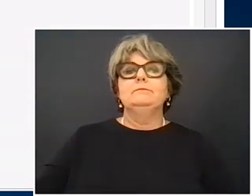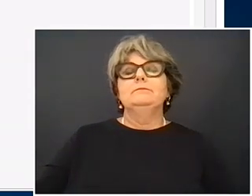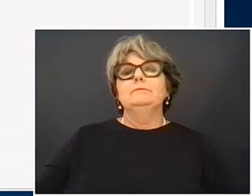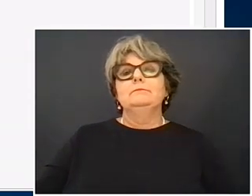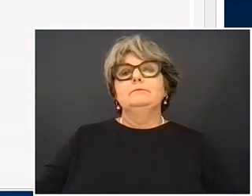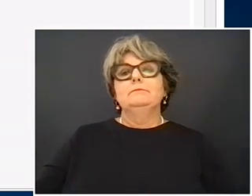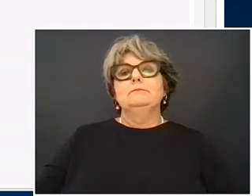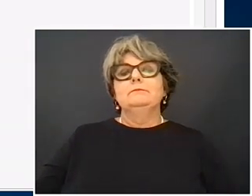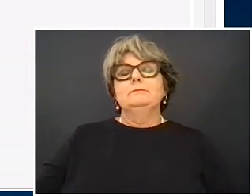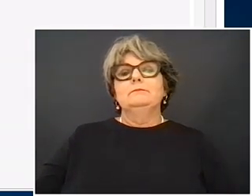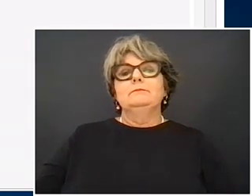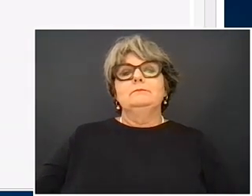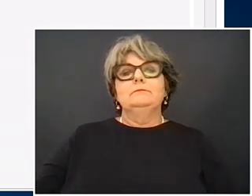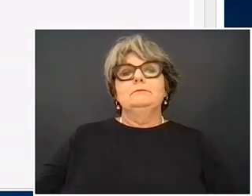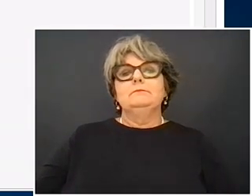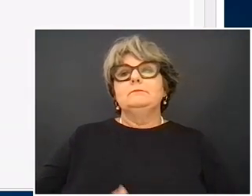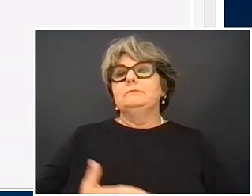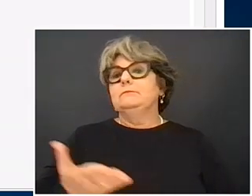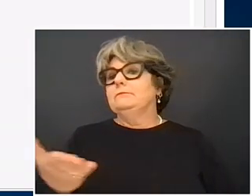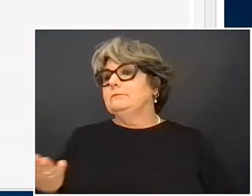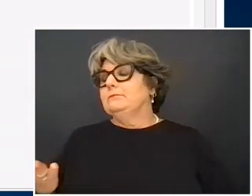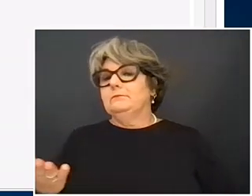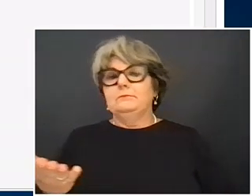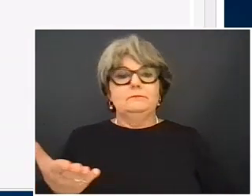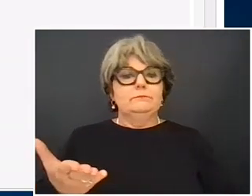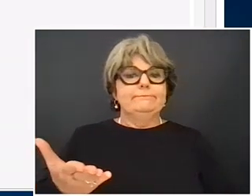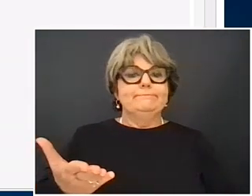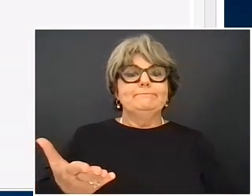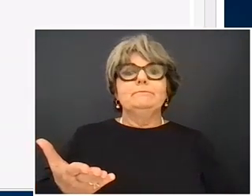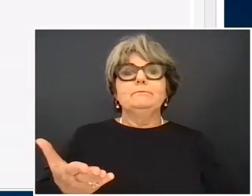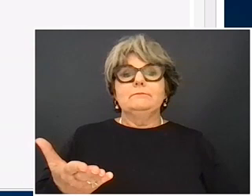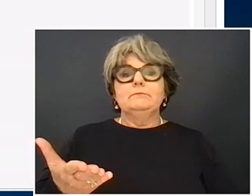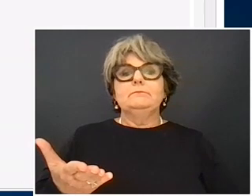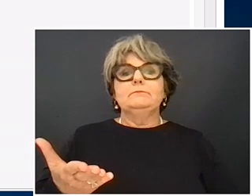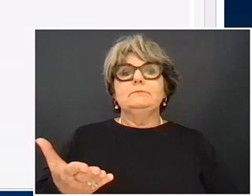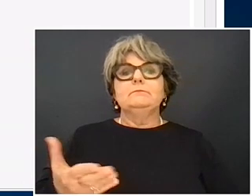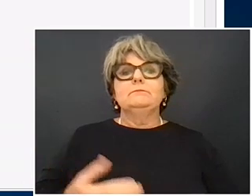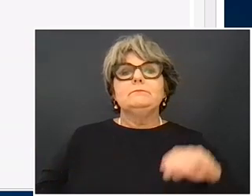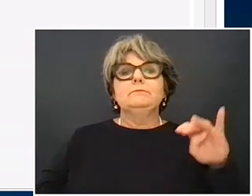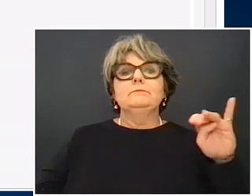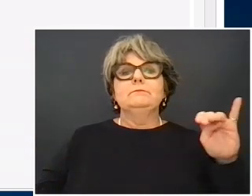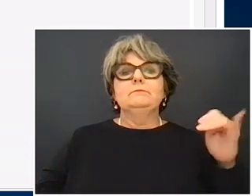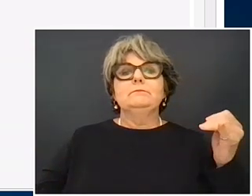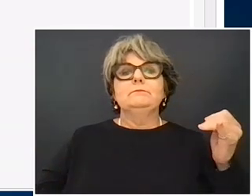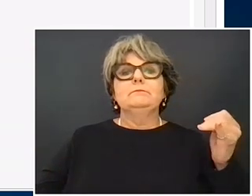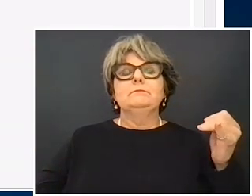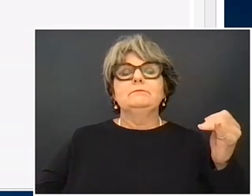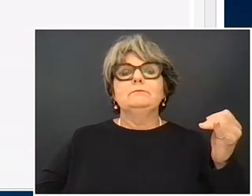Jamie, is your comment on (b)? Yes, it is. Laura put it very well.